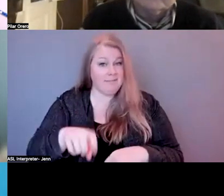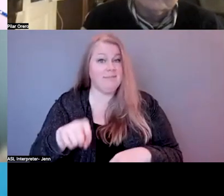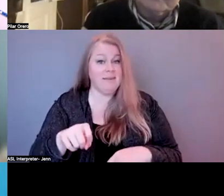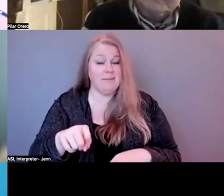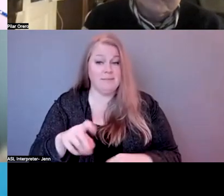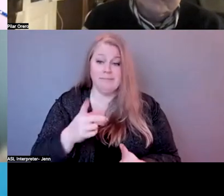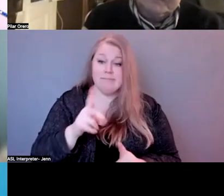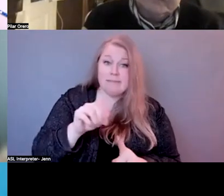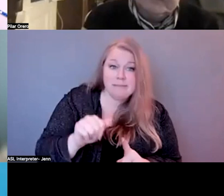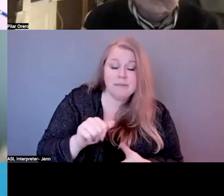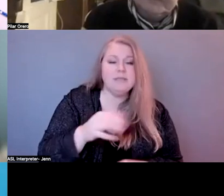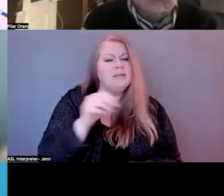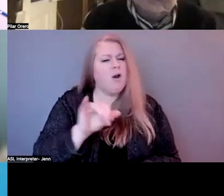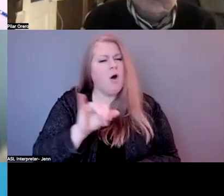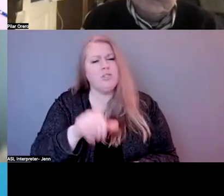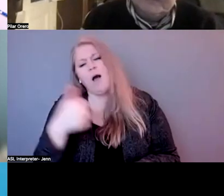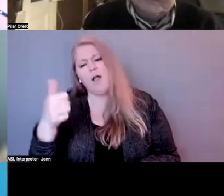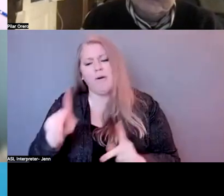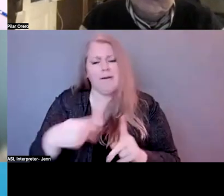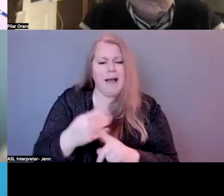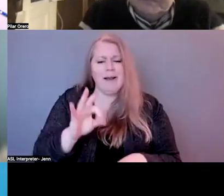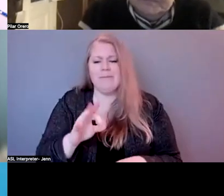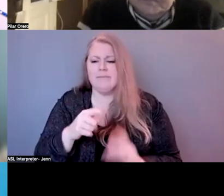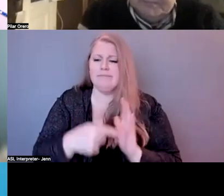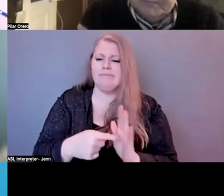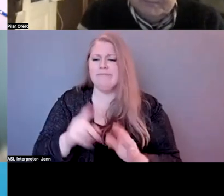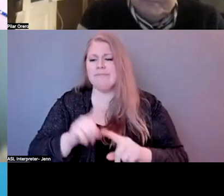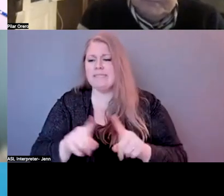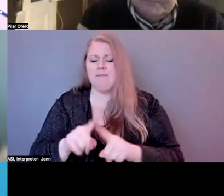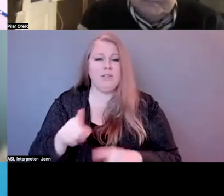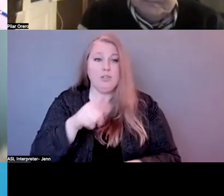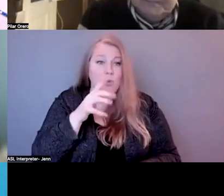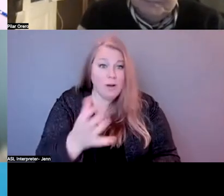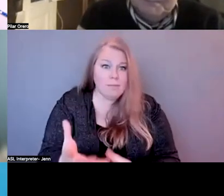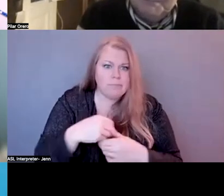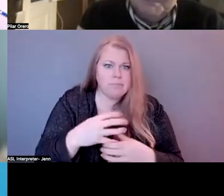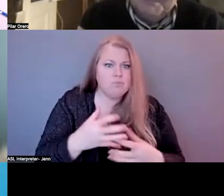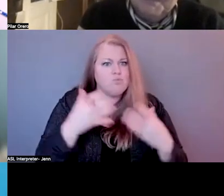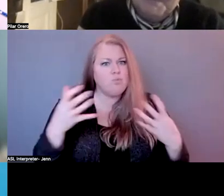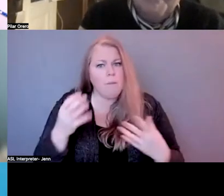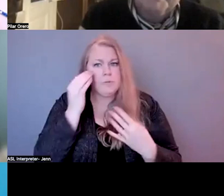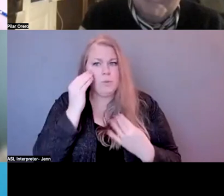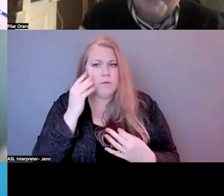but also other specific characteristics of differences, you get so much more for your numbers of people bringing in.